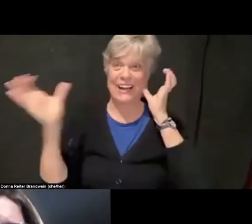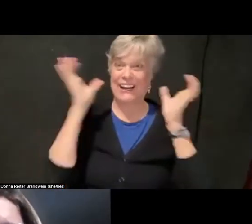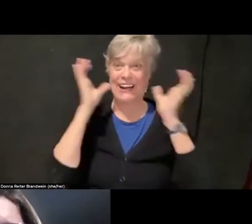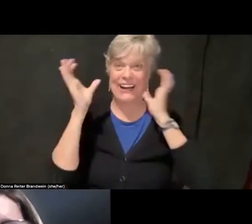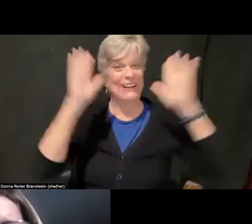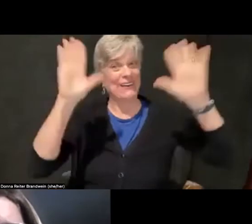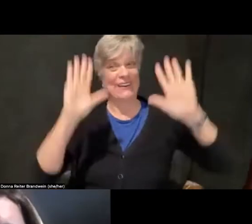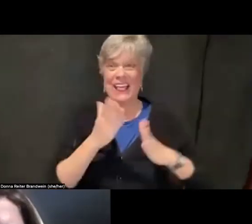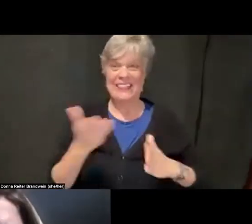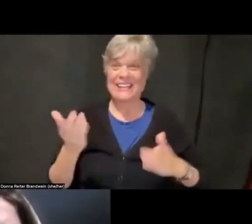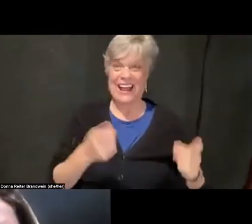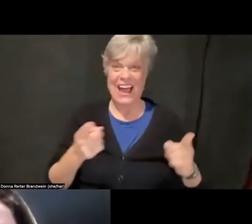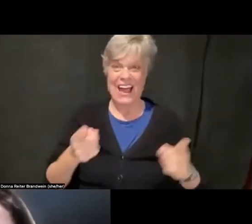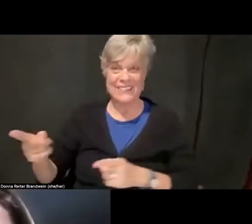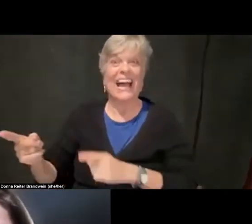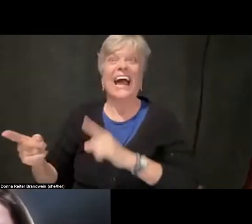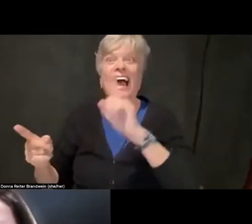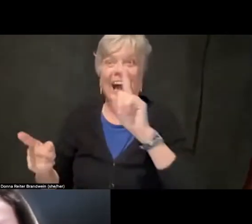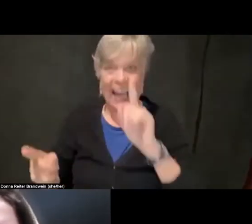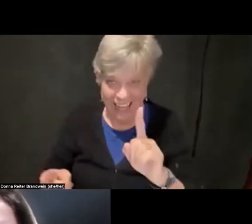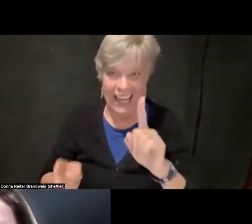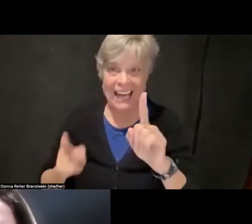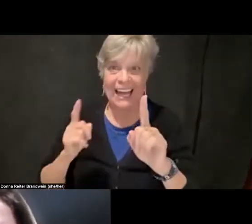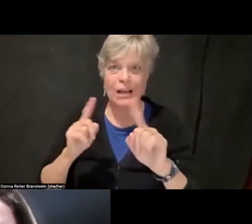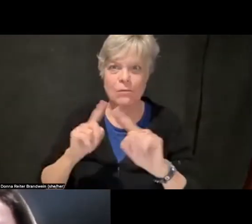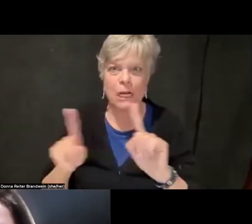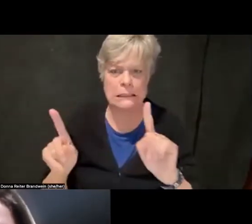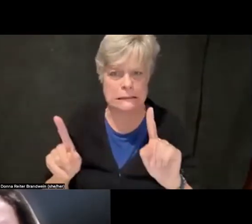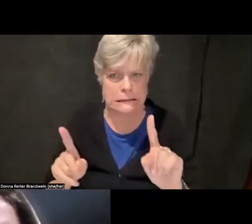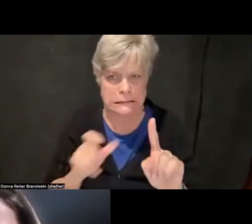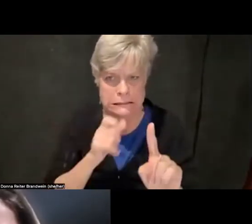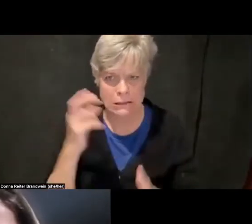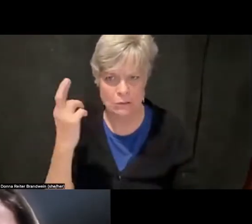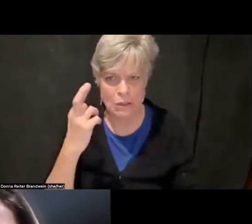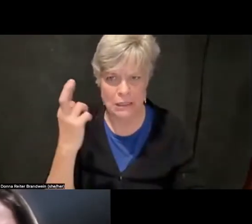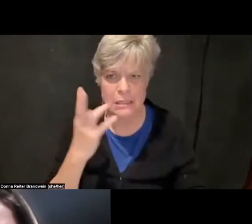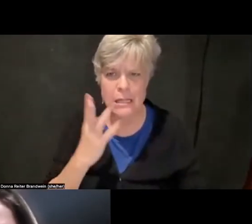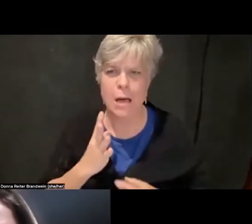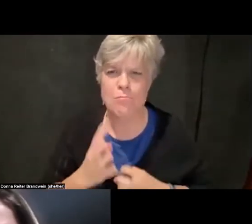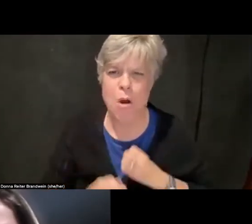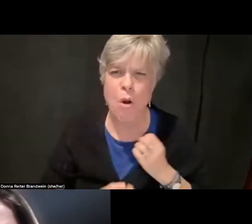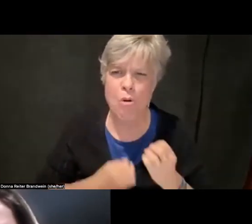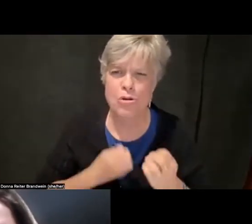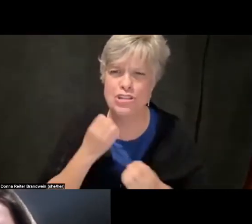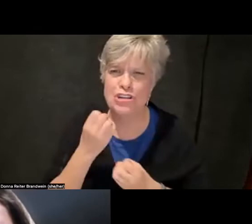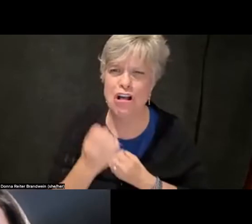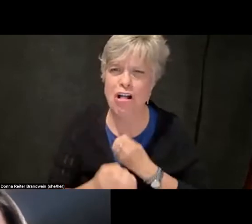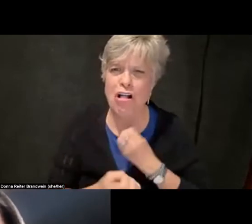which of course, I wanted to hear that too, but I didn't realize the emotional responses